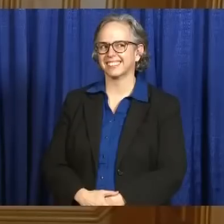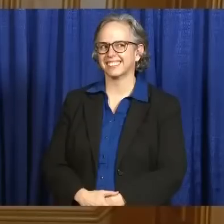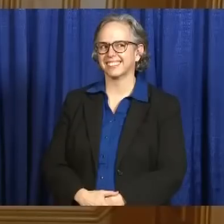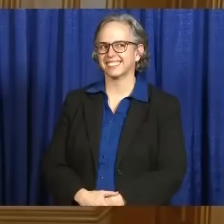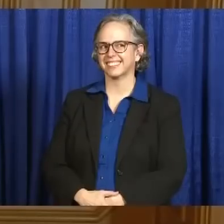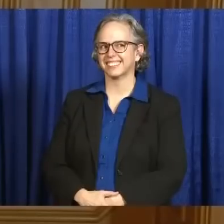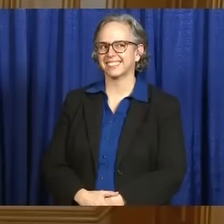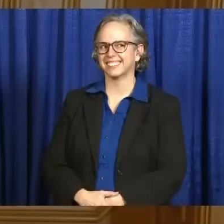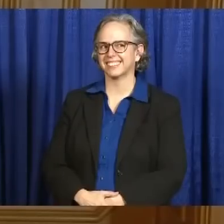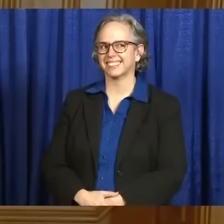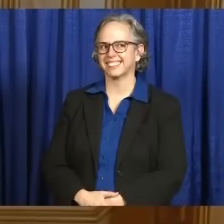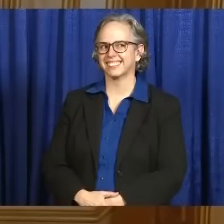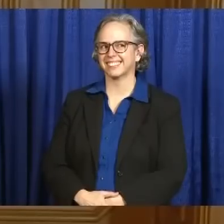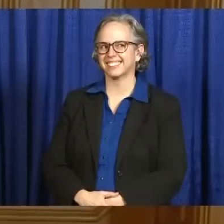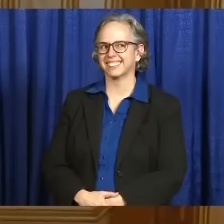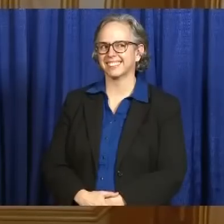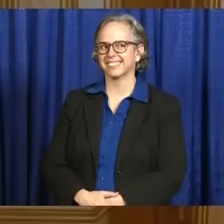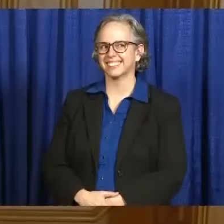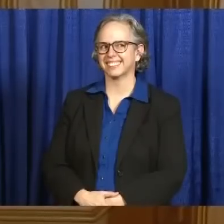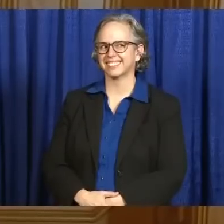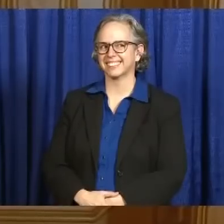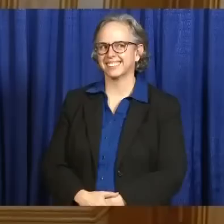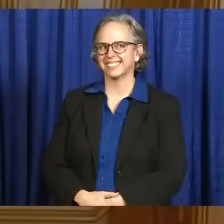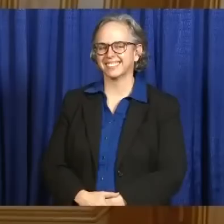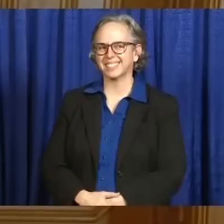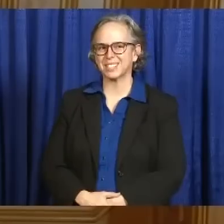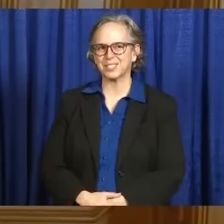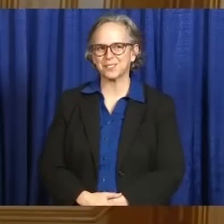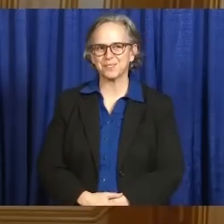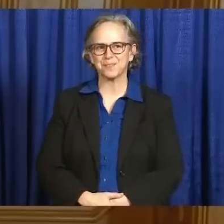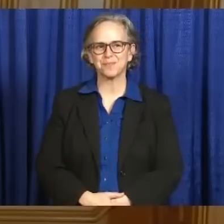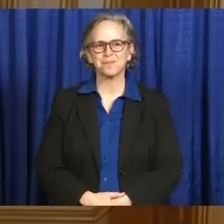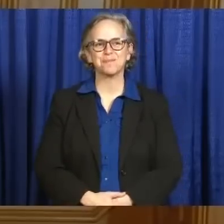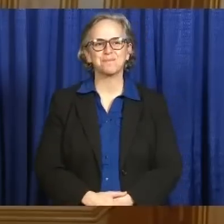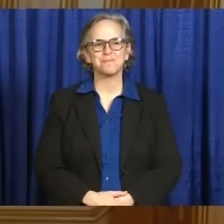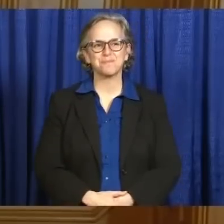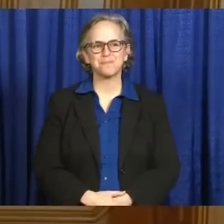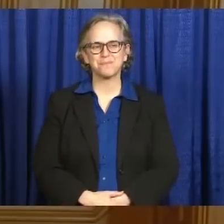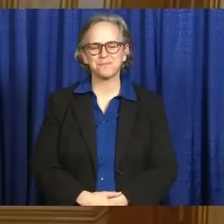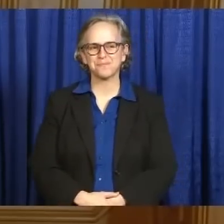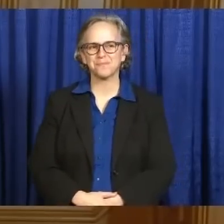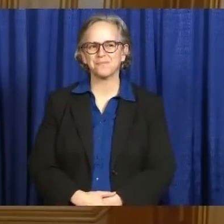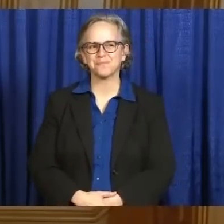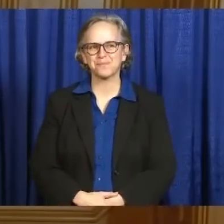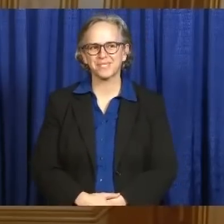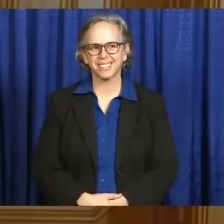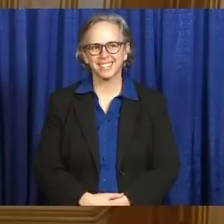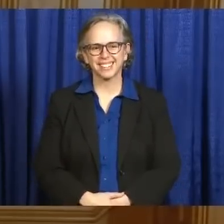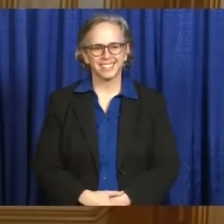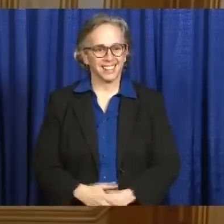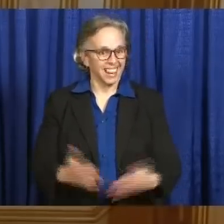AND WE FILL IT OUT AND SEND IT BACK. WE KEEP ON LEARNING. I WANT TO SAY THANK YOU TO THE GOVERNOR FOR HAVING AN INTERPRETER TO SIGN TO INFORM US, ALL DEAF PEOPLE, ABOUT WHAT